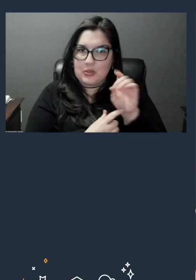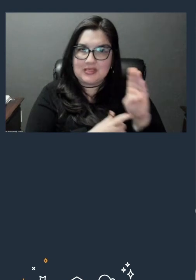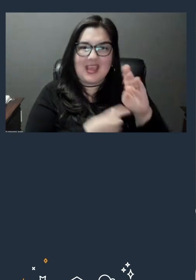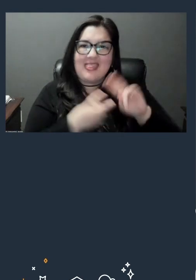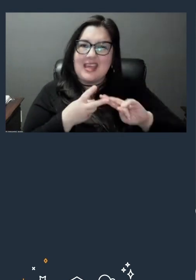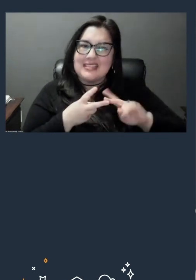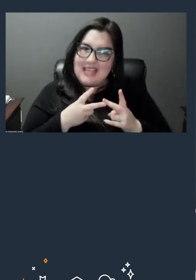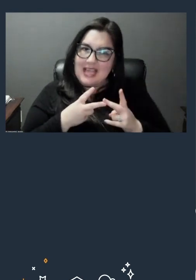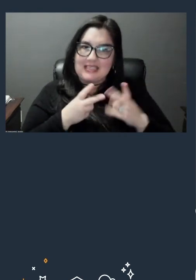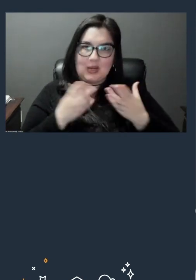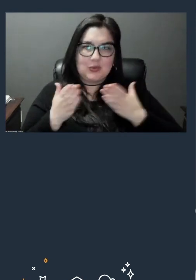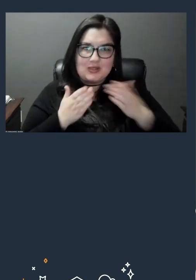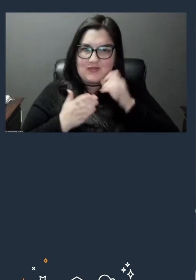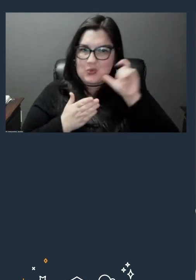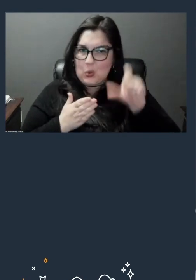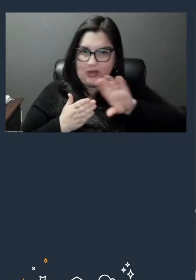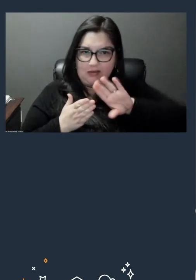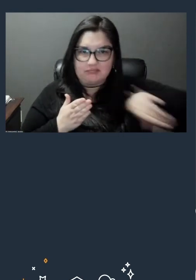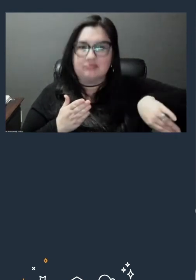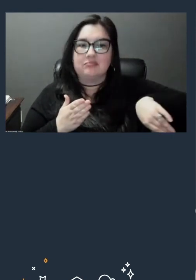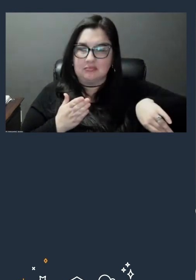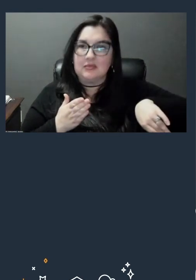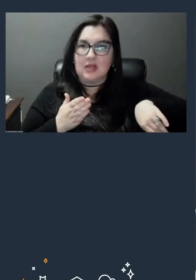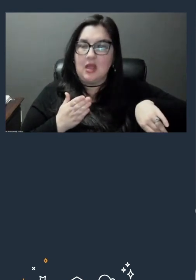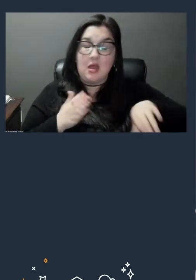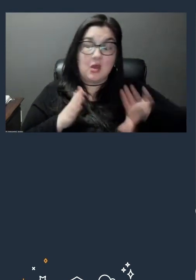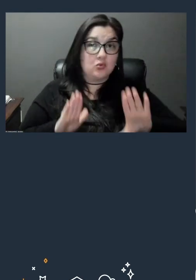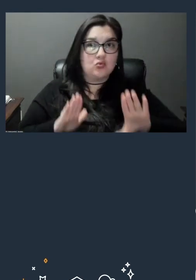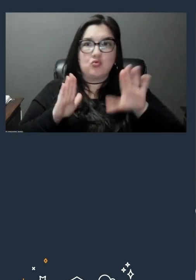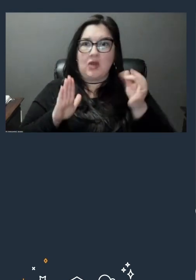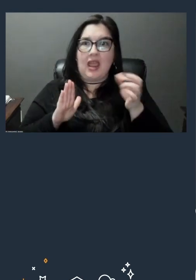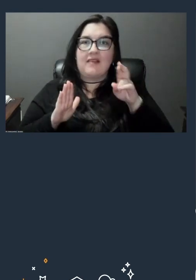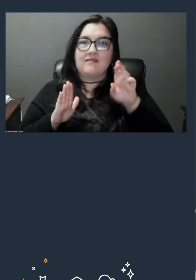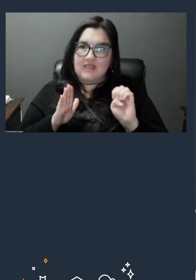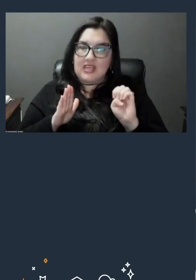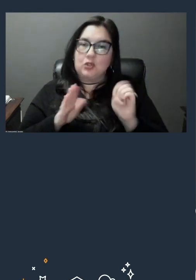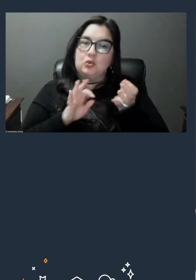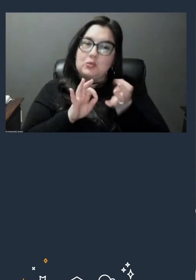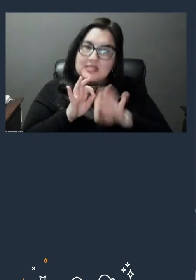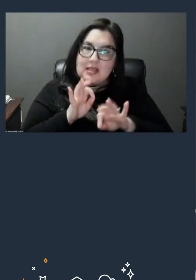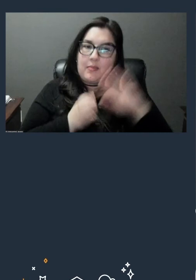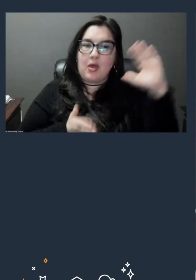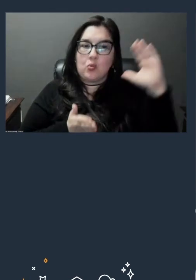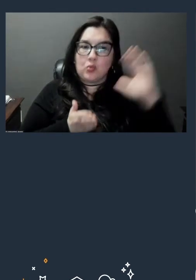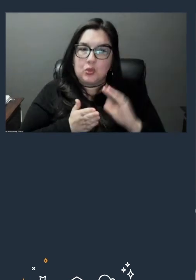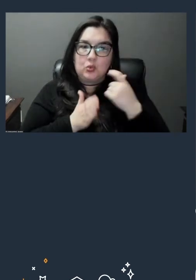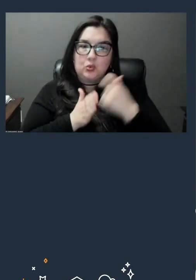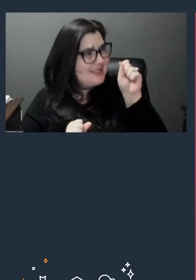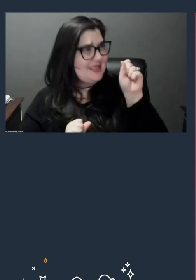It's just a great feature to simplify and reduce costs for a lot of big data application.